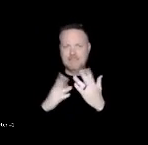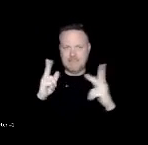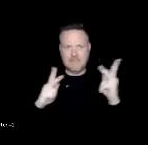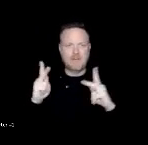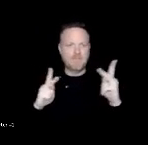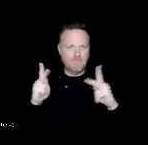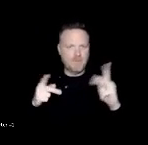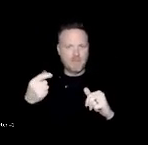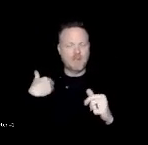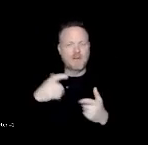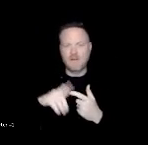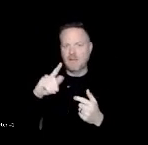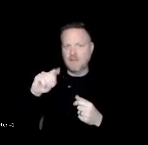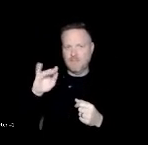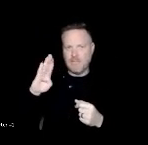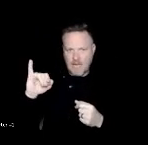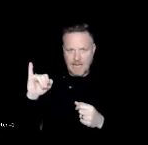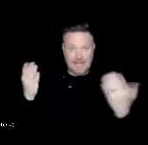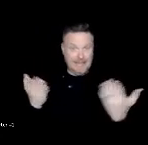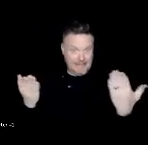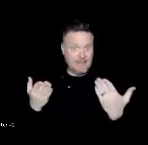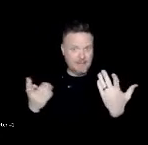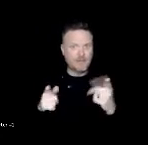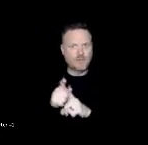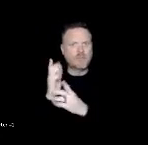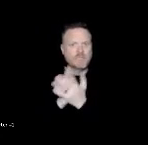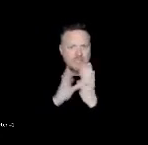have traumatic brain injury on this. There are some pictures that may be a trigger